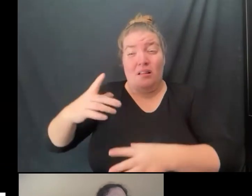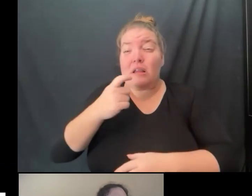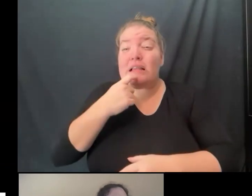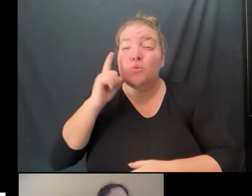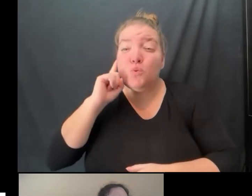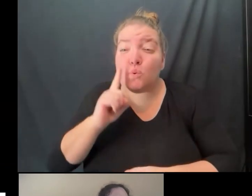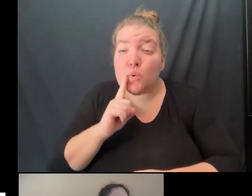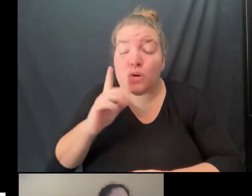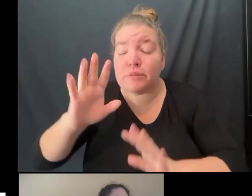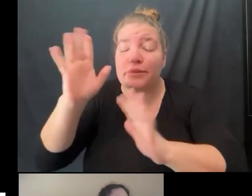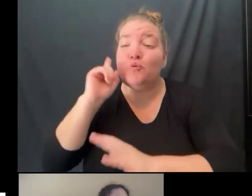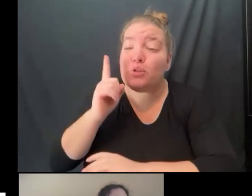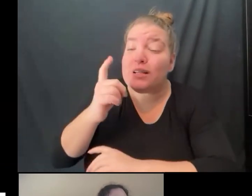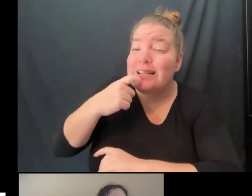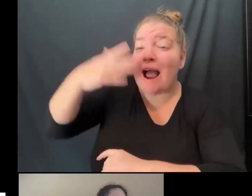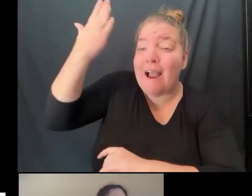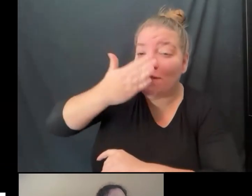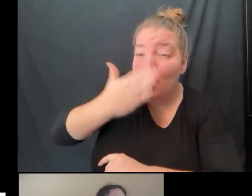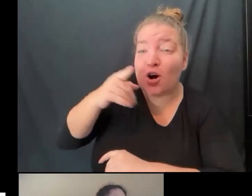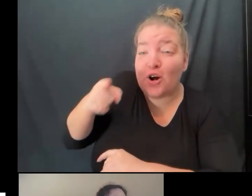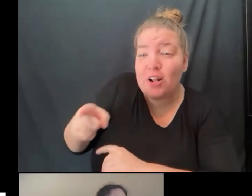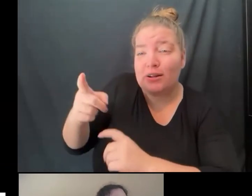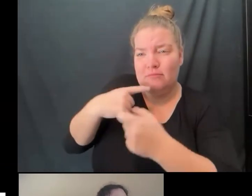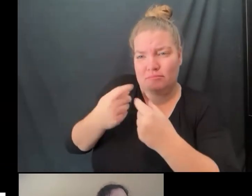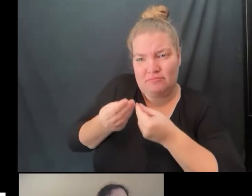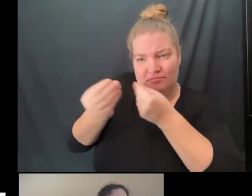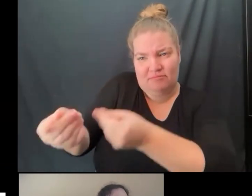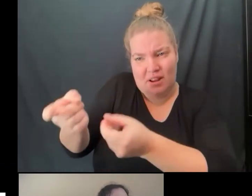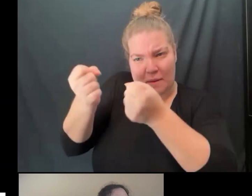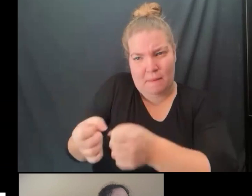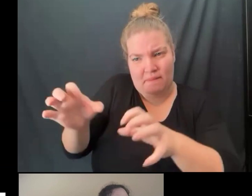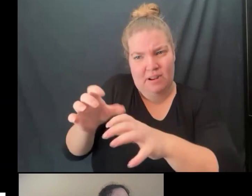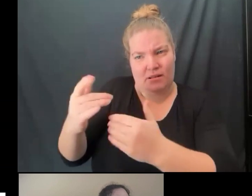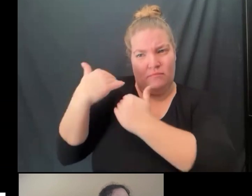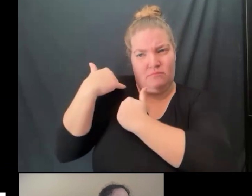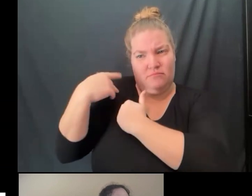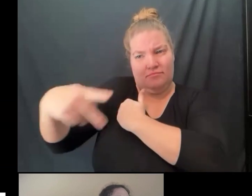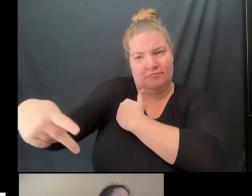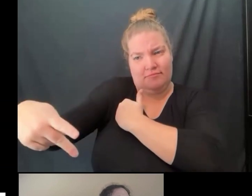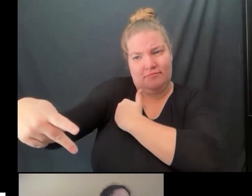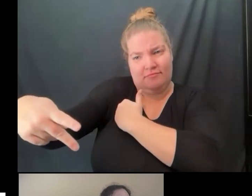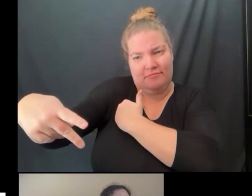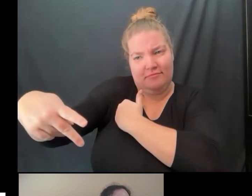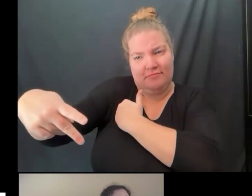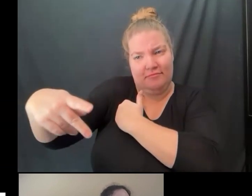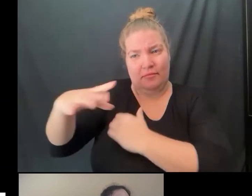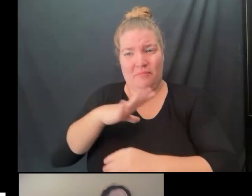given to people who were blind or visually impaired up to that point, this was quite a breakthrough.